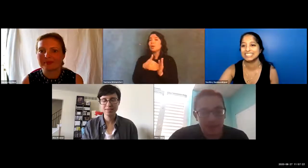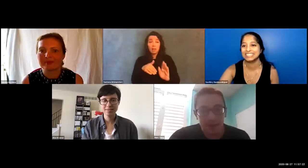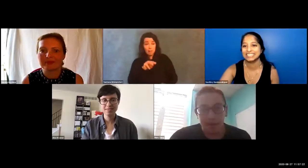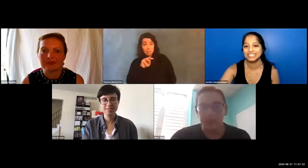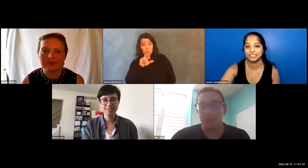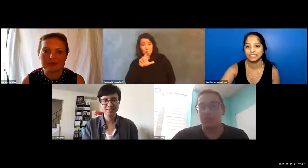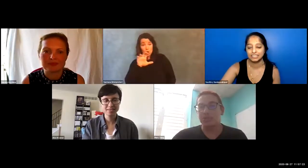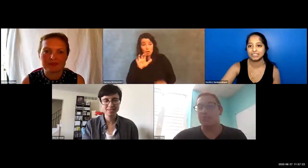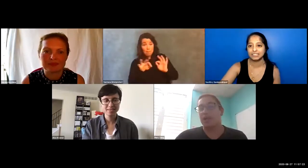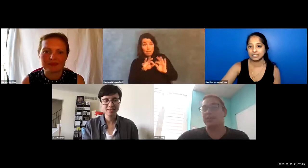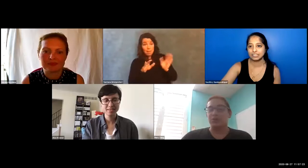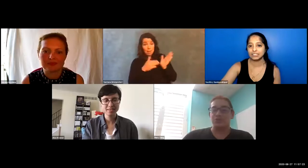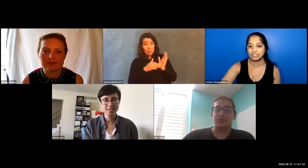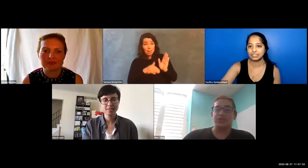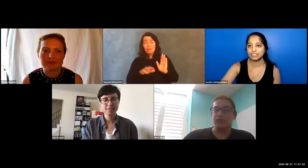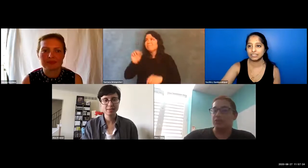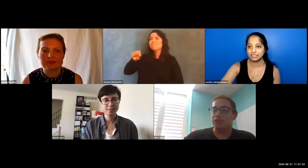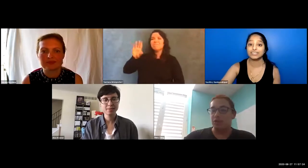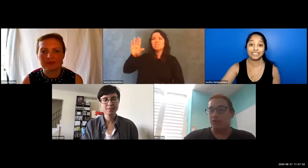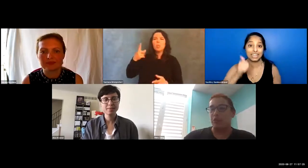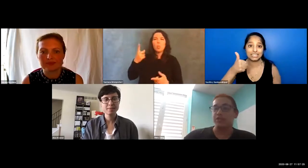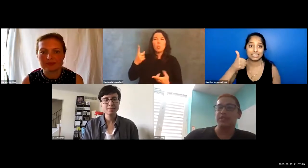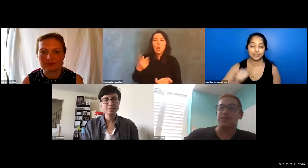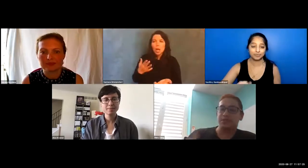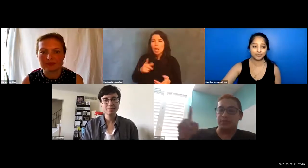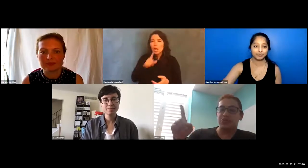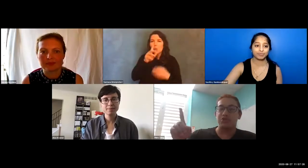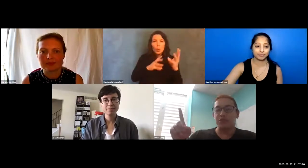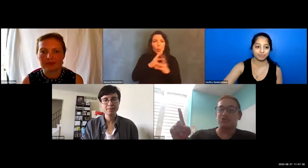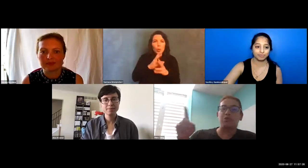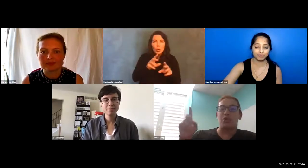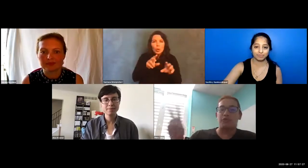Marc Tang: So just a practical suggestion. If we go to proceedings, special issue over